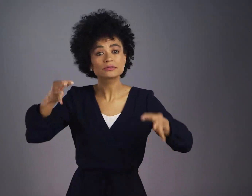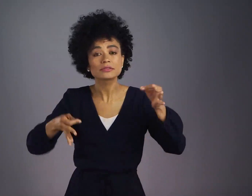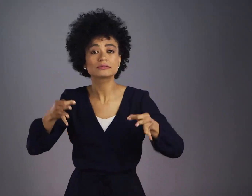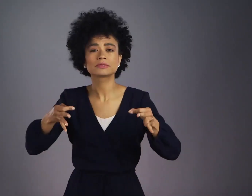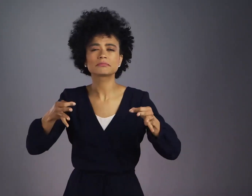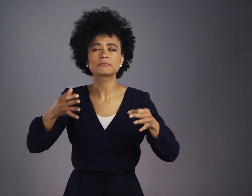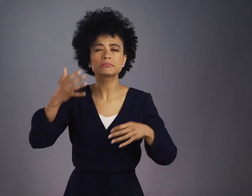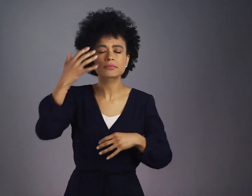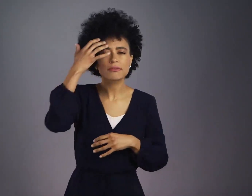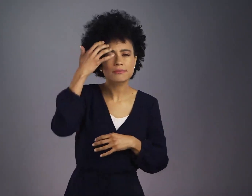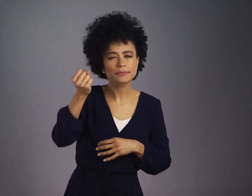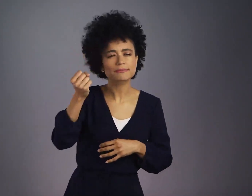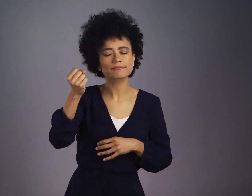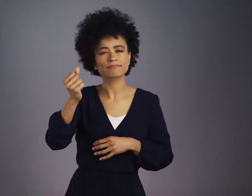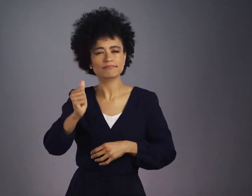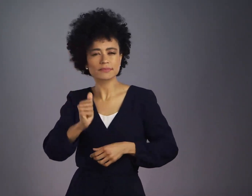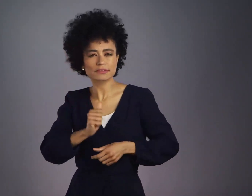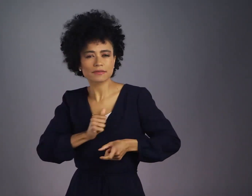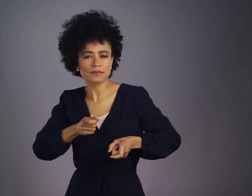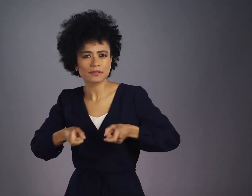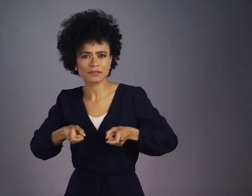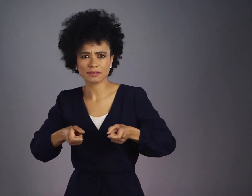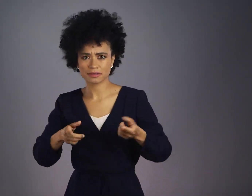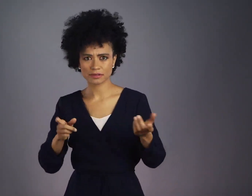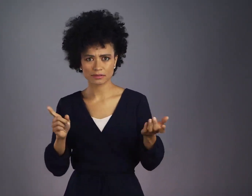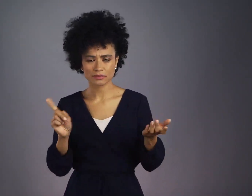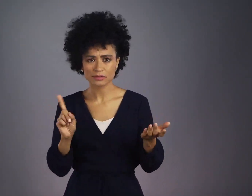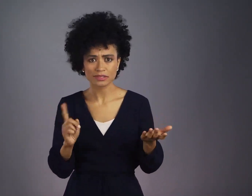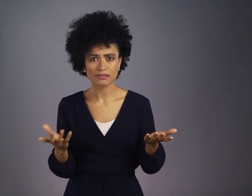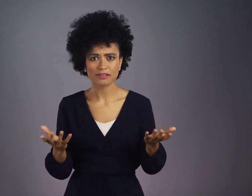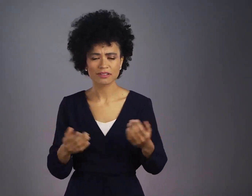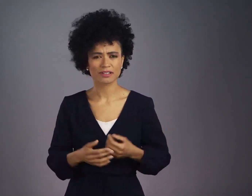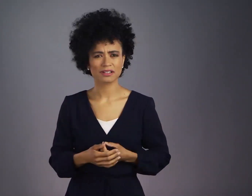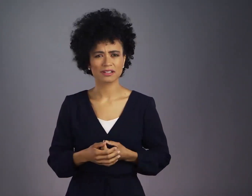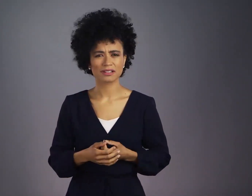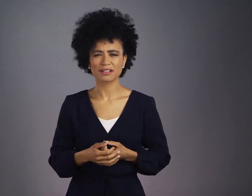What had become of their judgment, their common sense, their willpower?